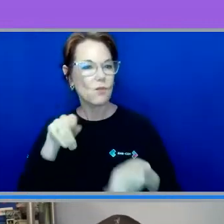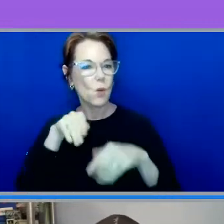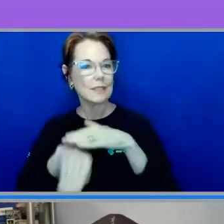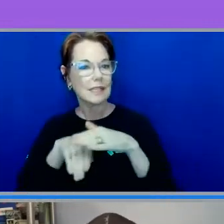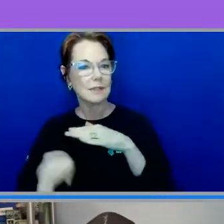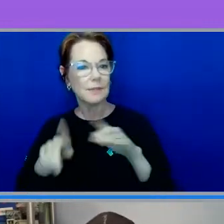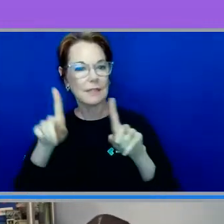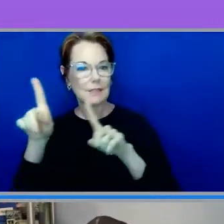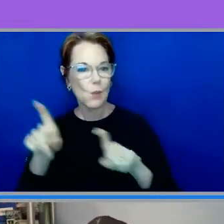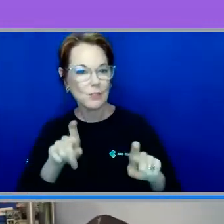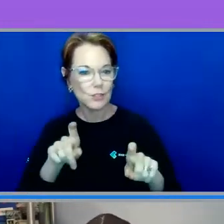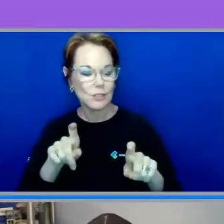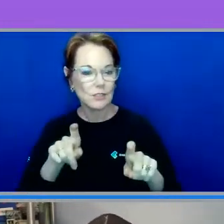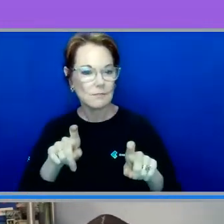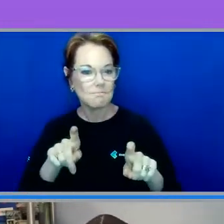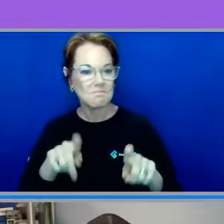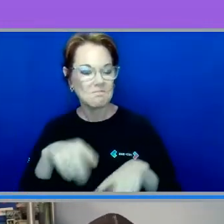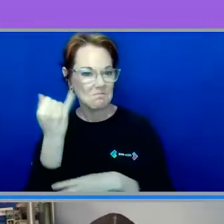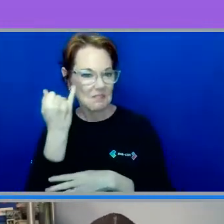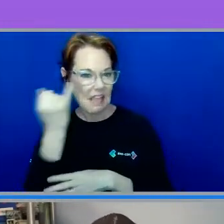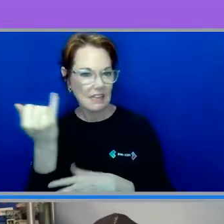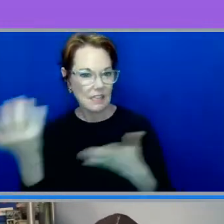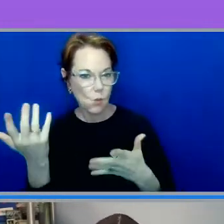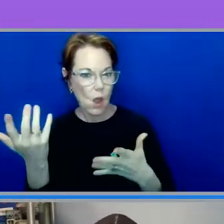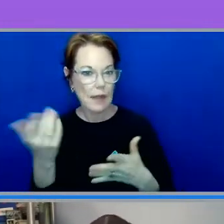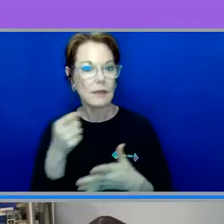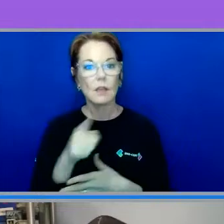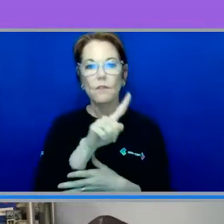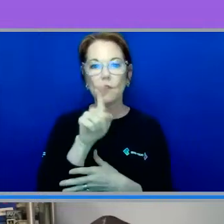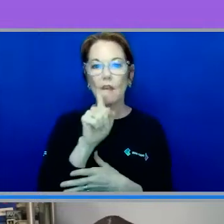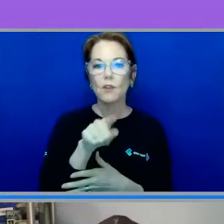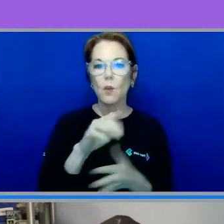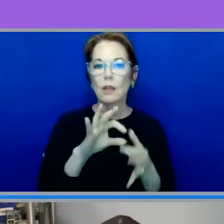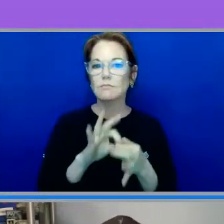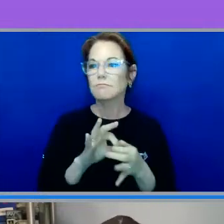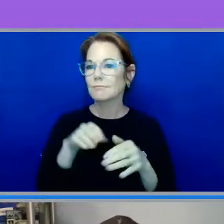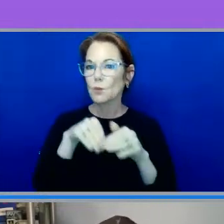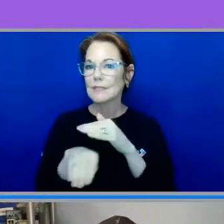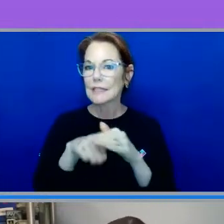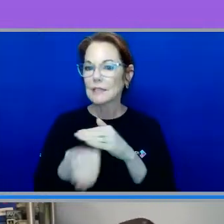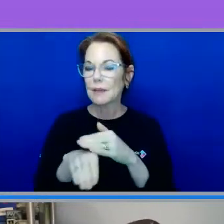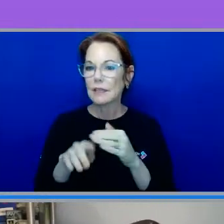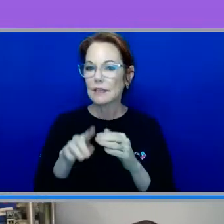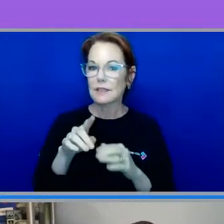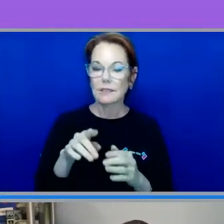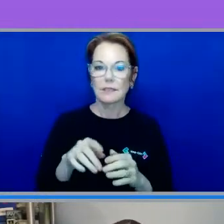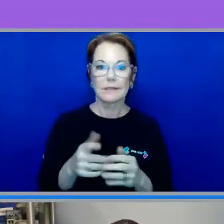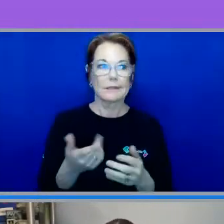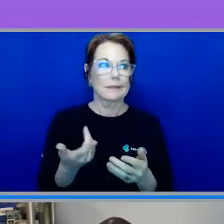to accessibility questions. The idea here is that you can ask accessibility questions really all kinds of accessibility